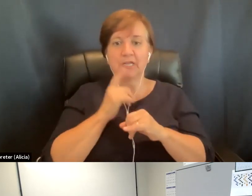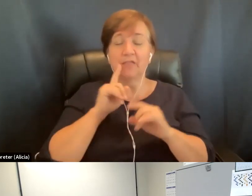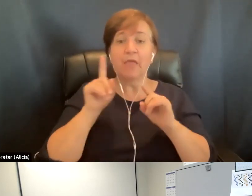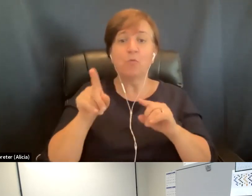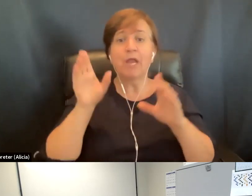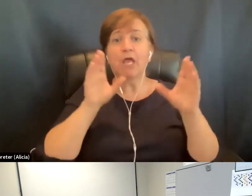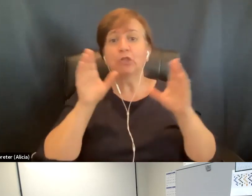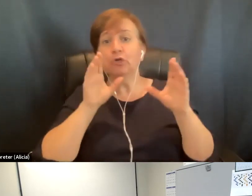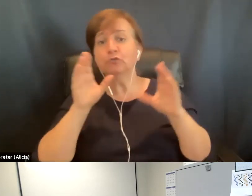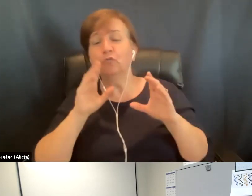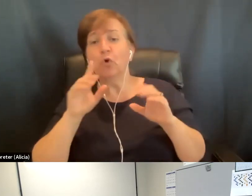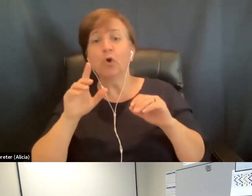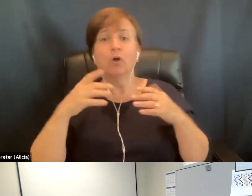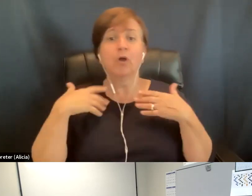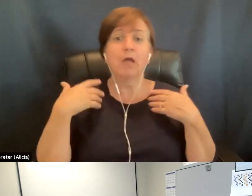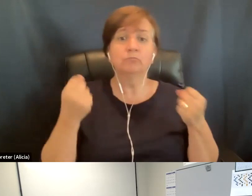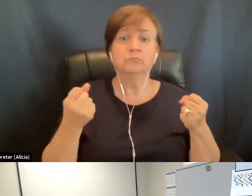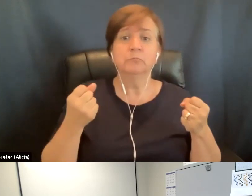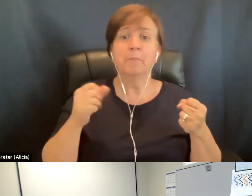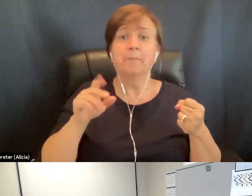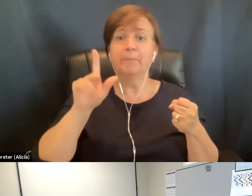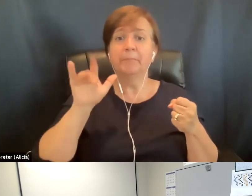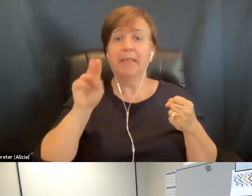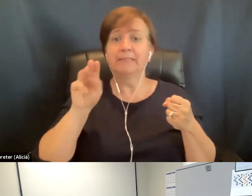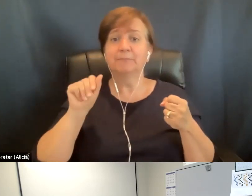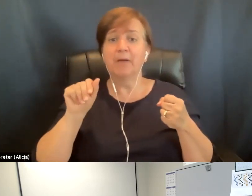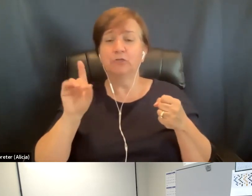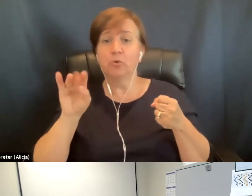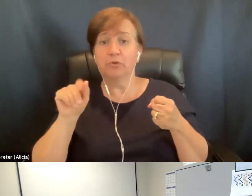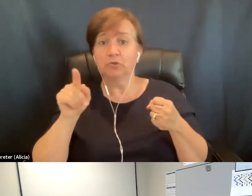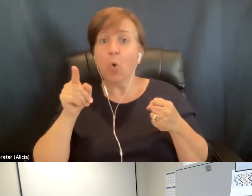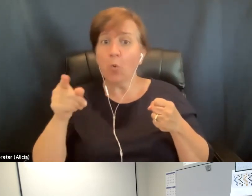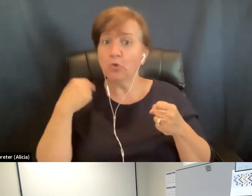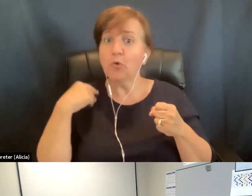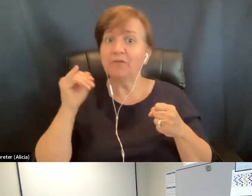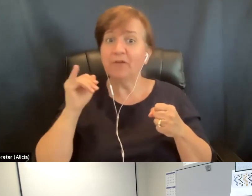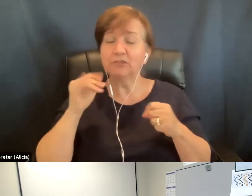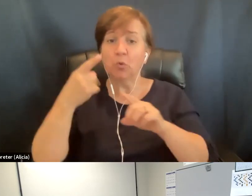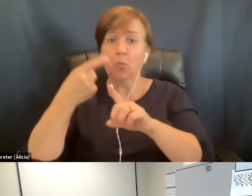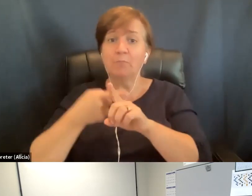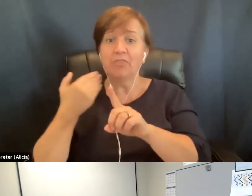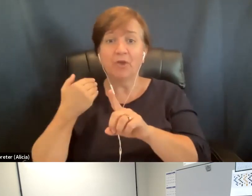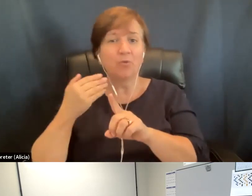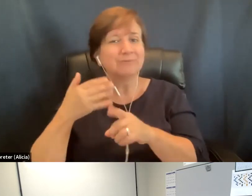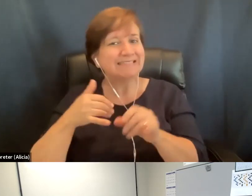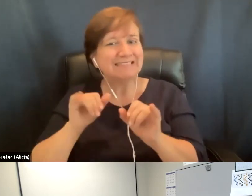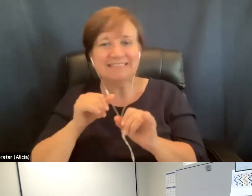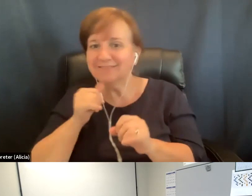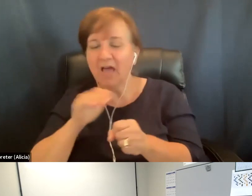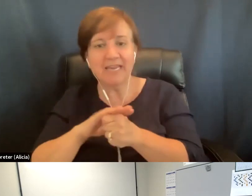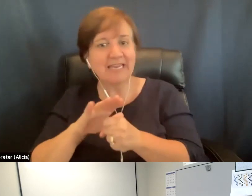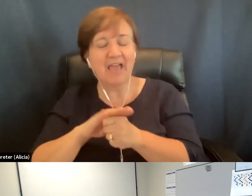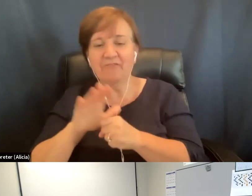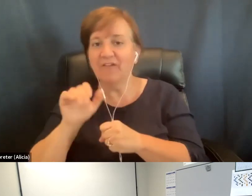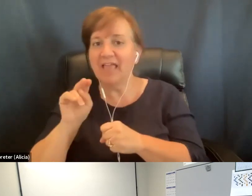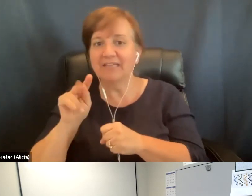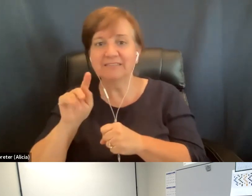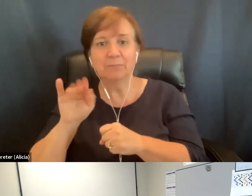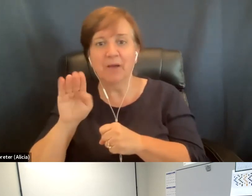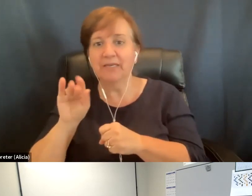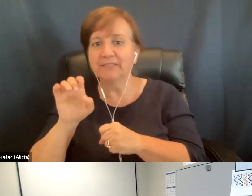Dr. Elsa Villarino: plasma donors, they could tell that somebody who's had infection only a month ago, still didn't have enough already antibodies to be able to be worth that.